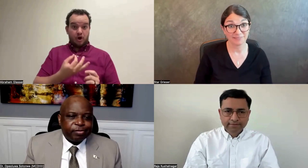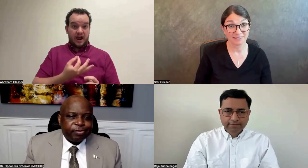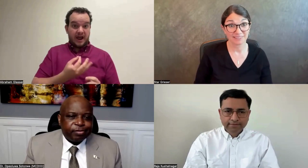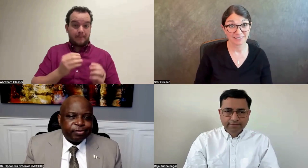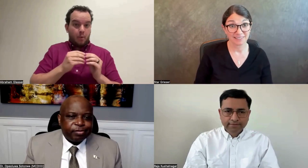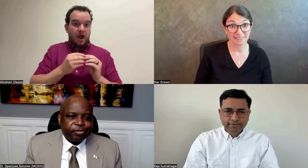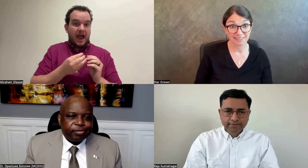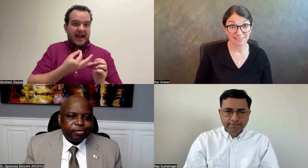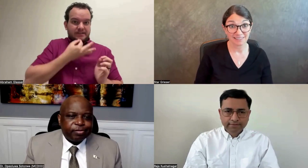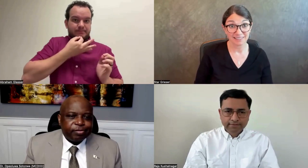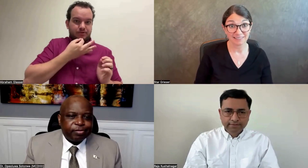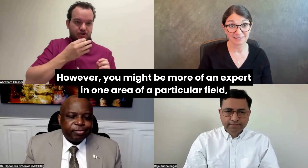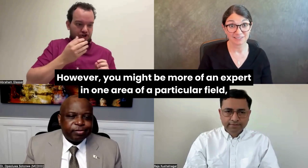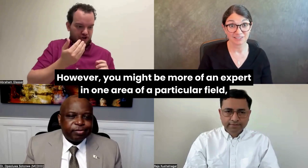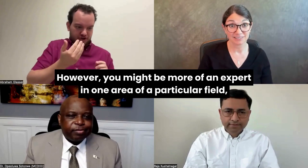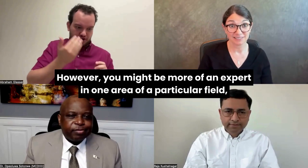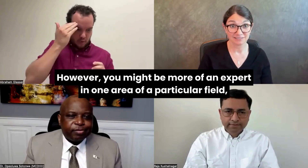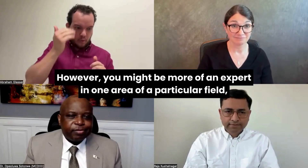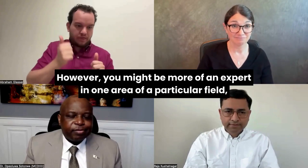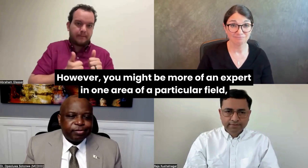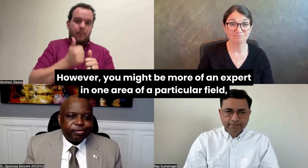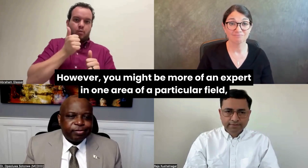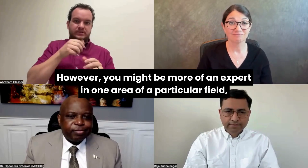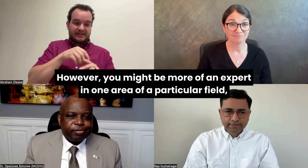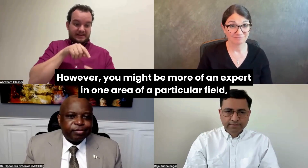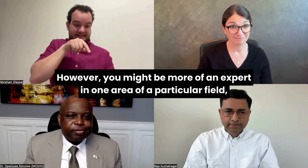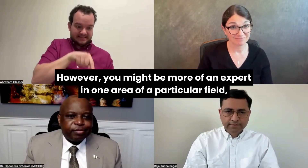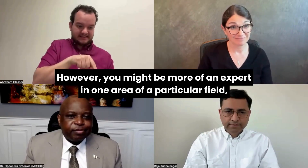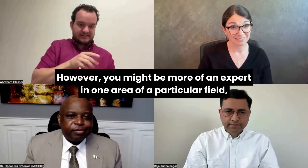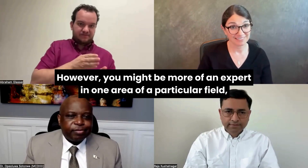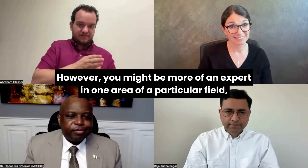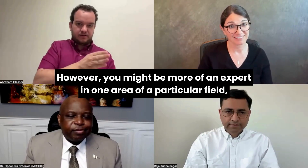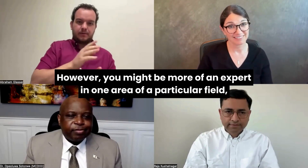However, you might be more of an expert in one area of a particular field,